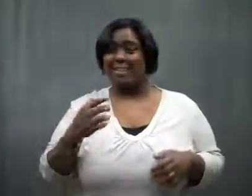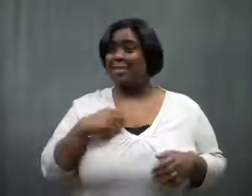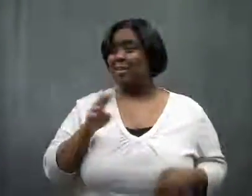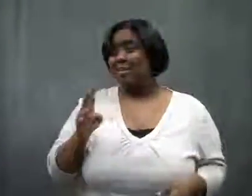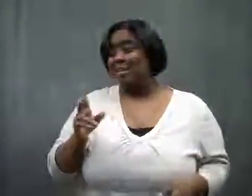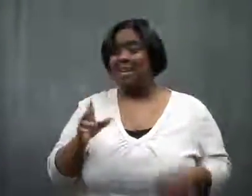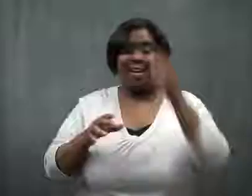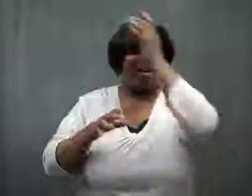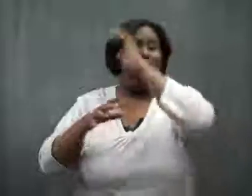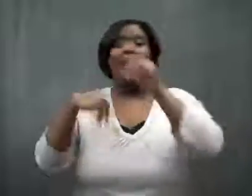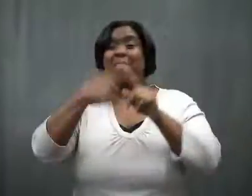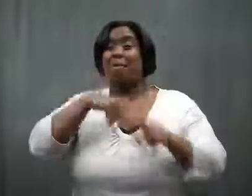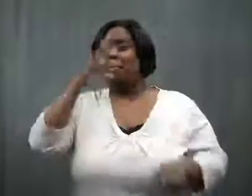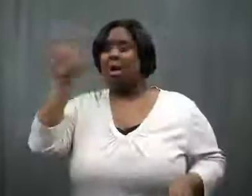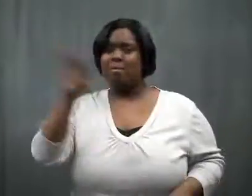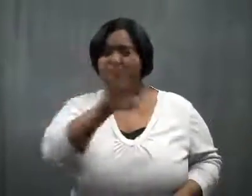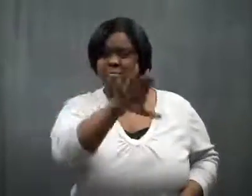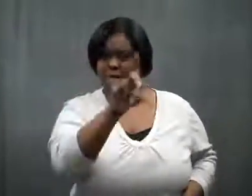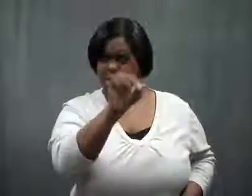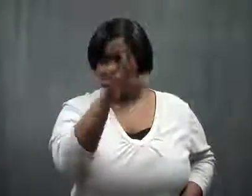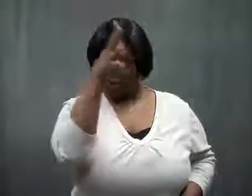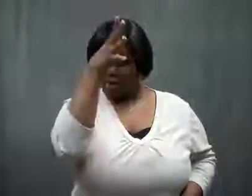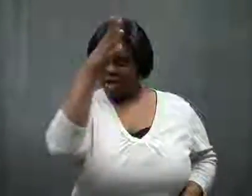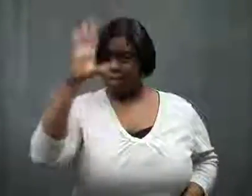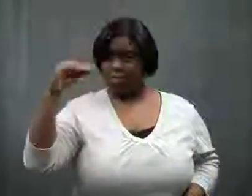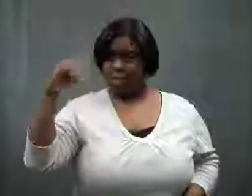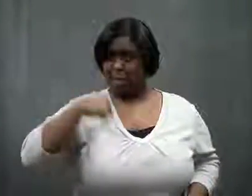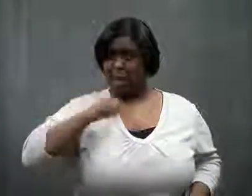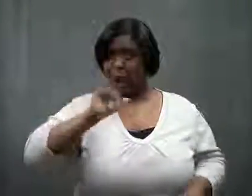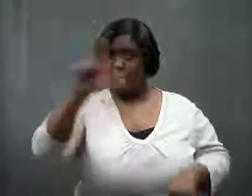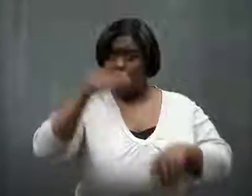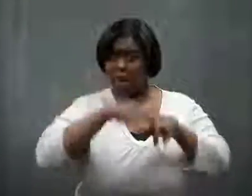Oh well. Then she asked me if dad talked about her all the time with facial expressions.